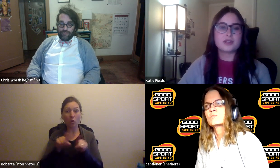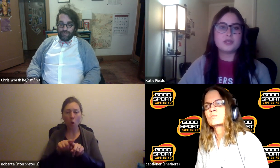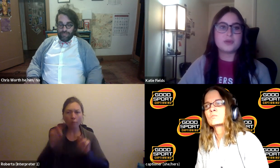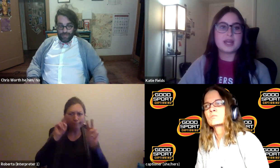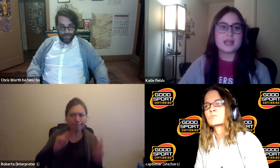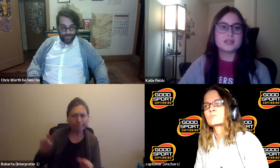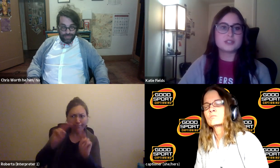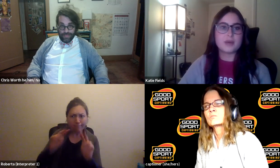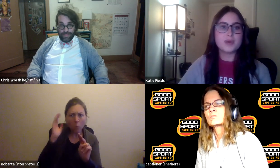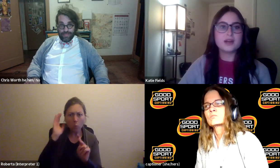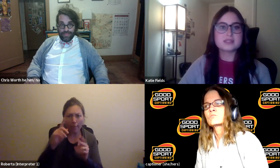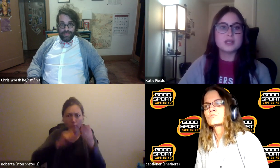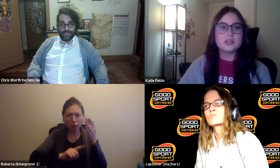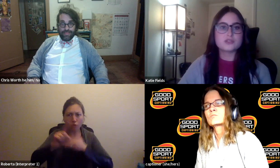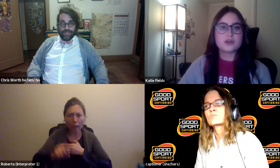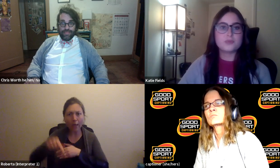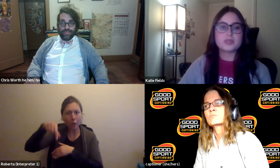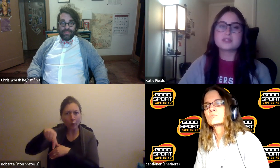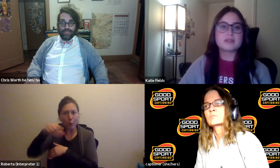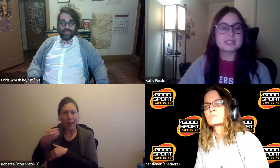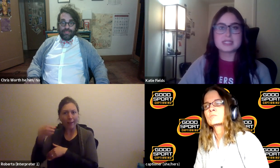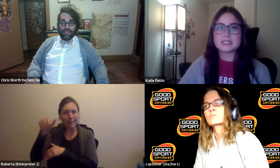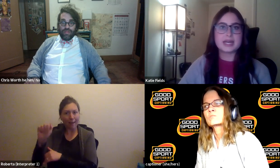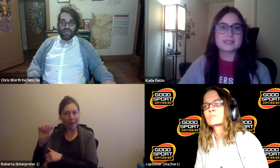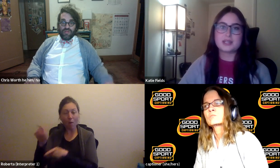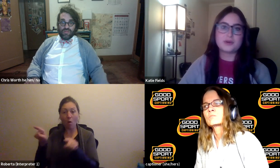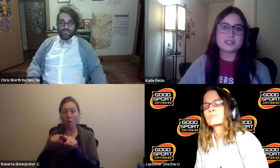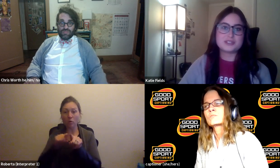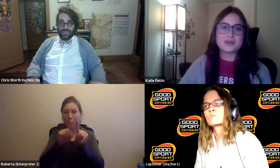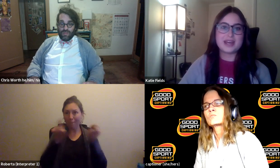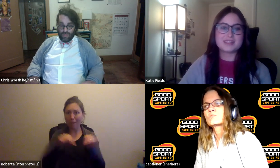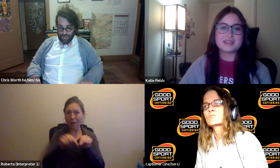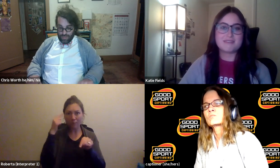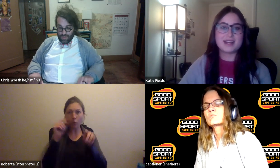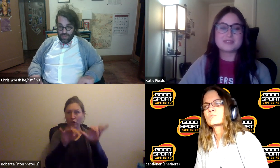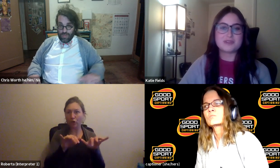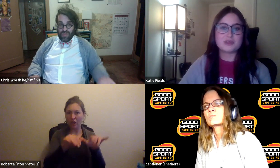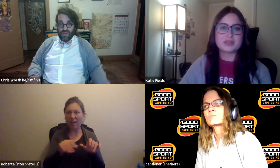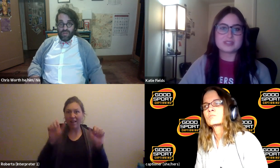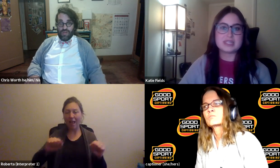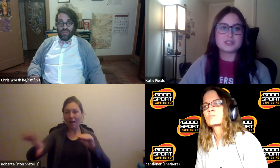Q/A and chat box so don't hesitate to ask any questions that arise throughout the presentation.